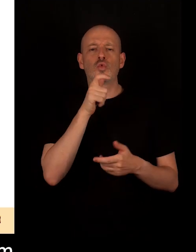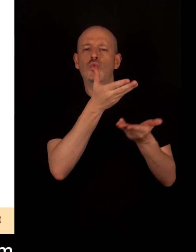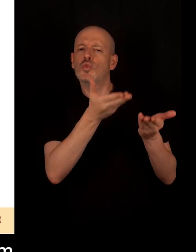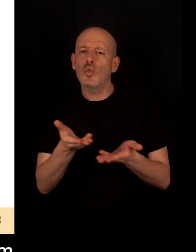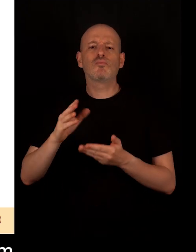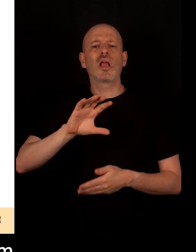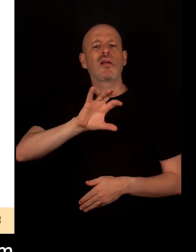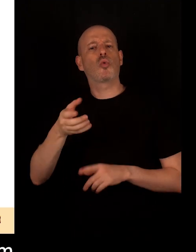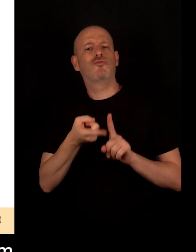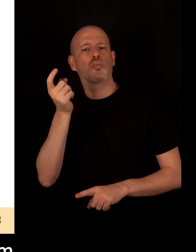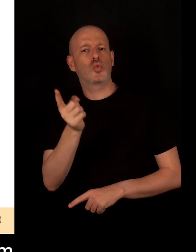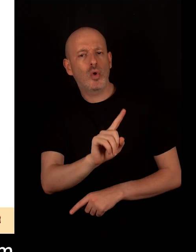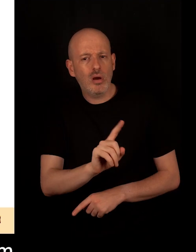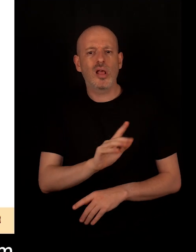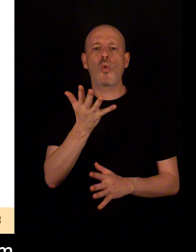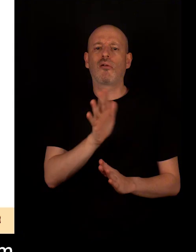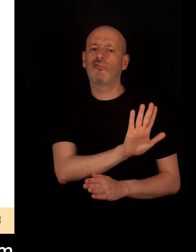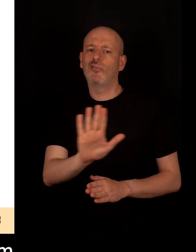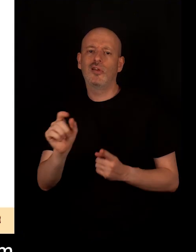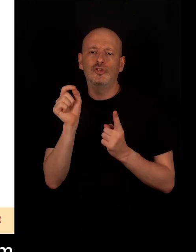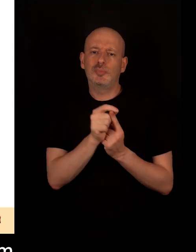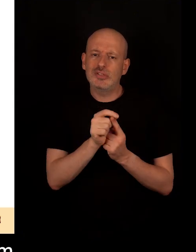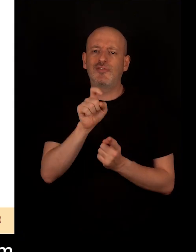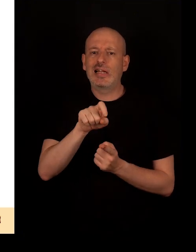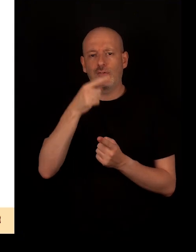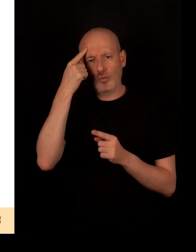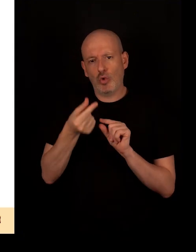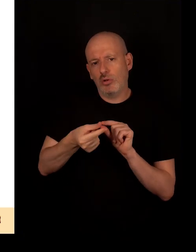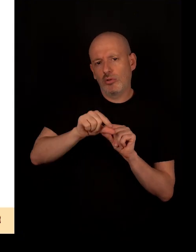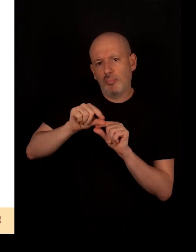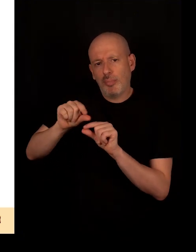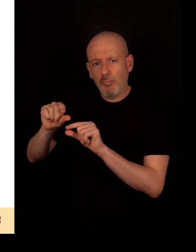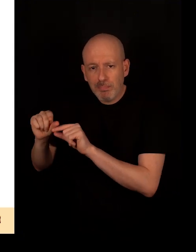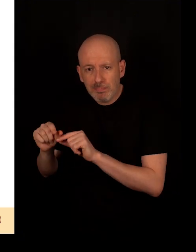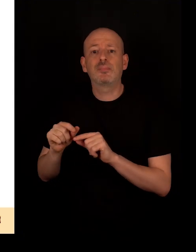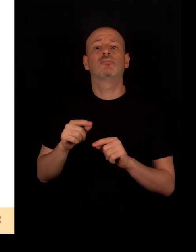Who are they, which countries are they from, what are their specific needs in terms of top-ups?